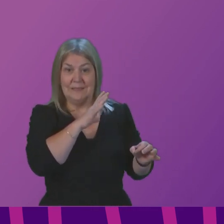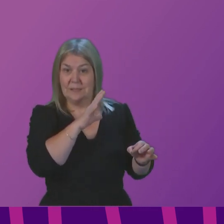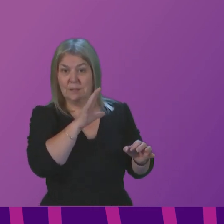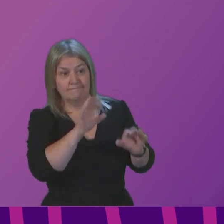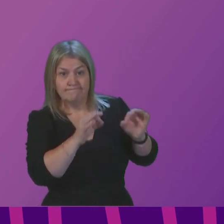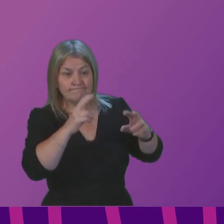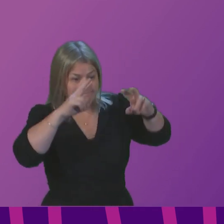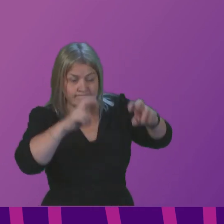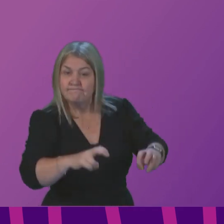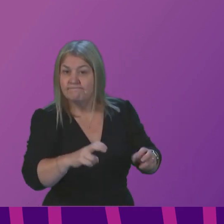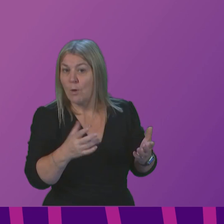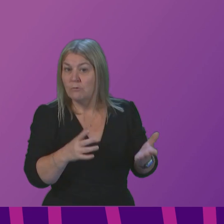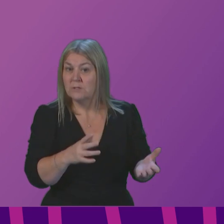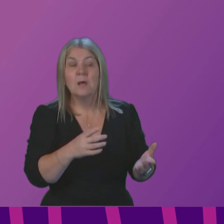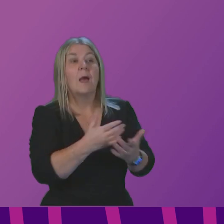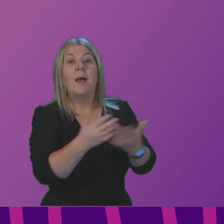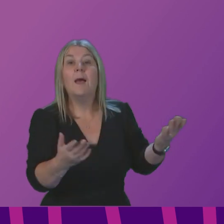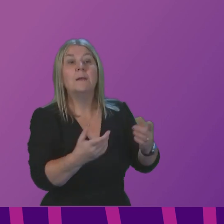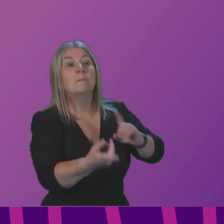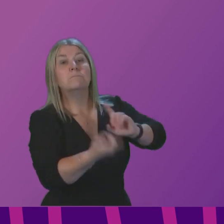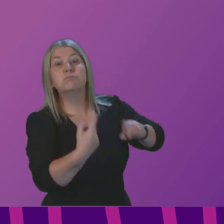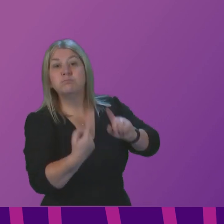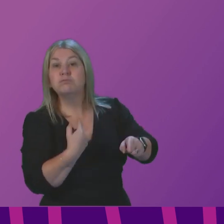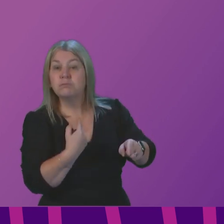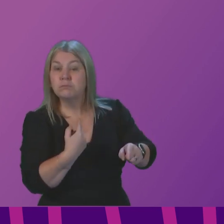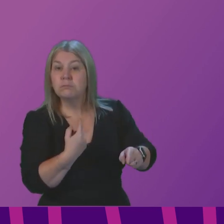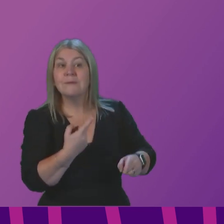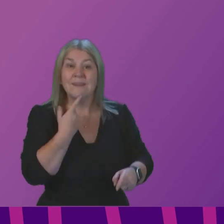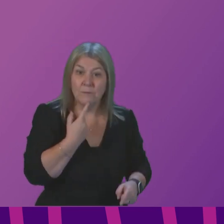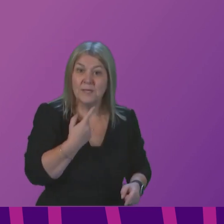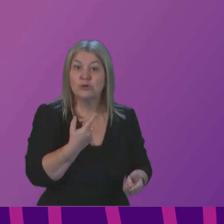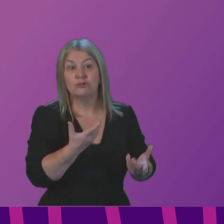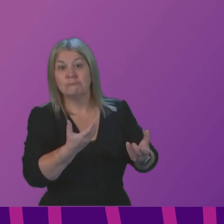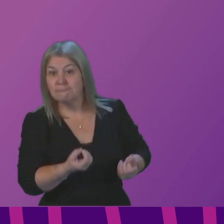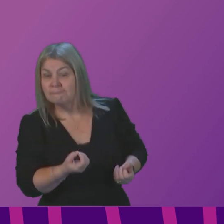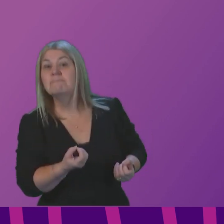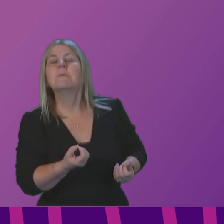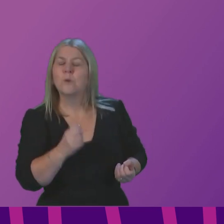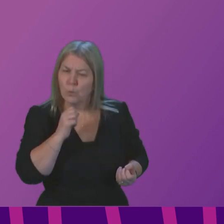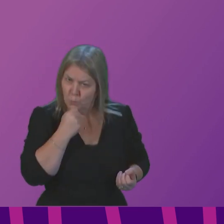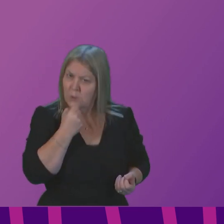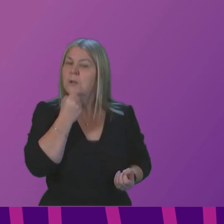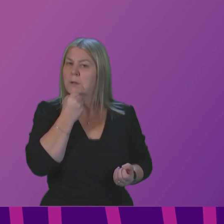recommendations that fall from that public inquiry absolutely should be, must be and will be acted upon.